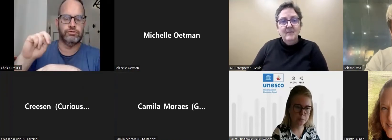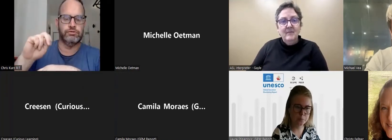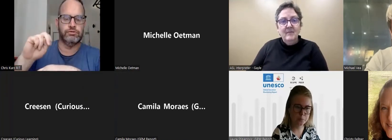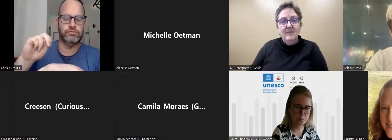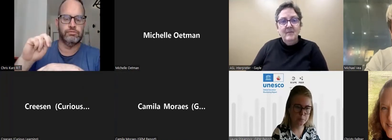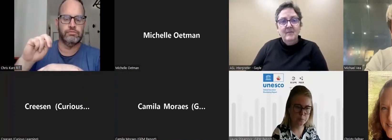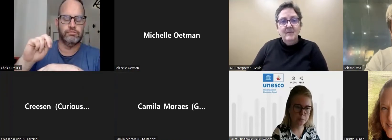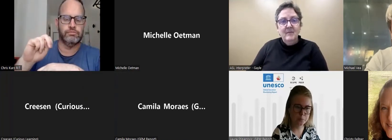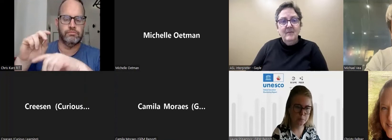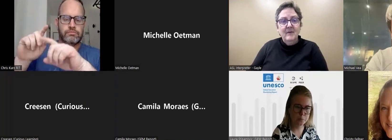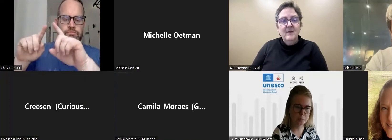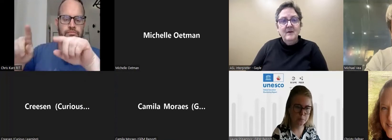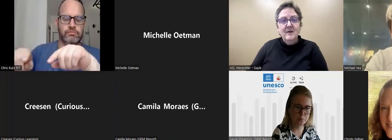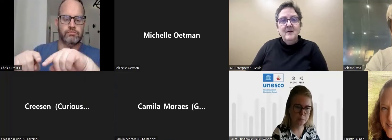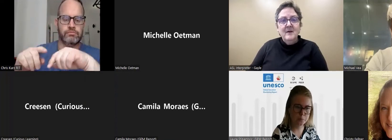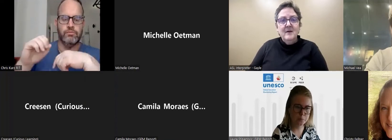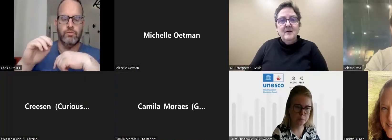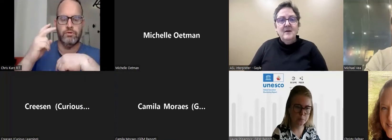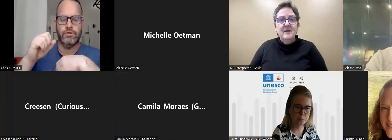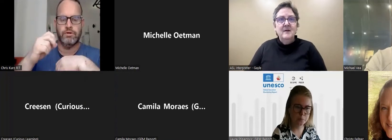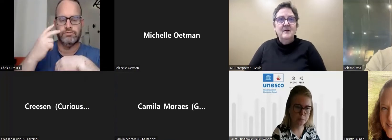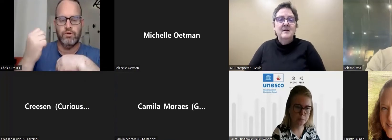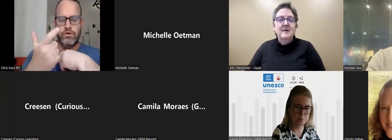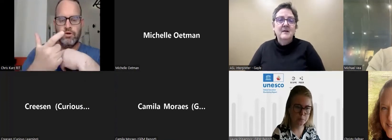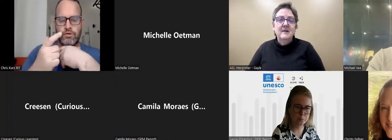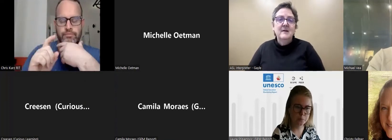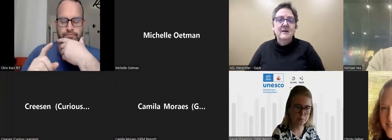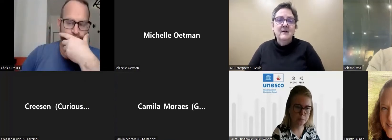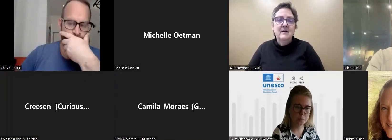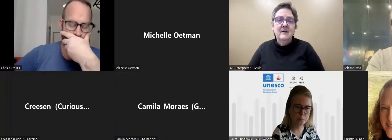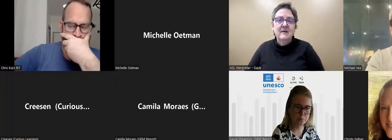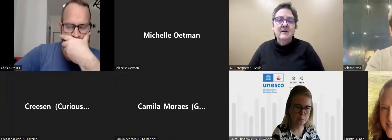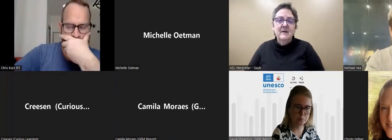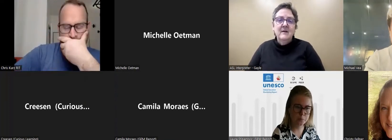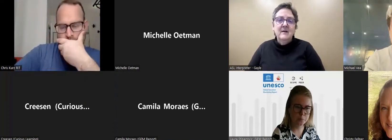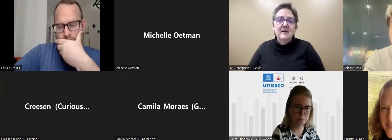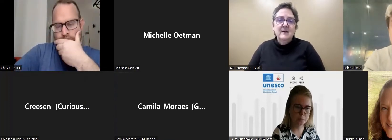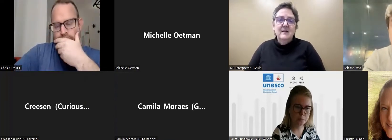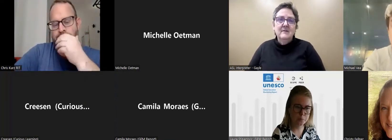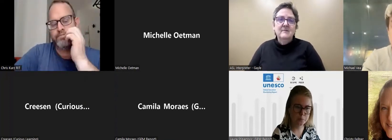Would you all please repeat the particular issue or share it on right now?